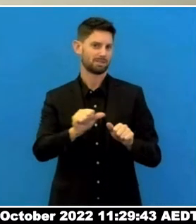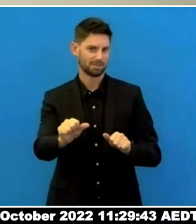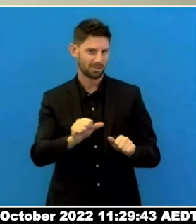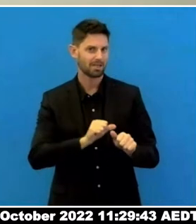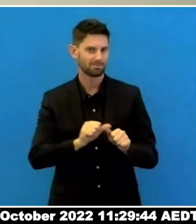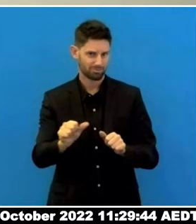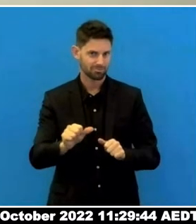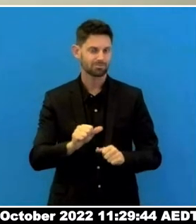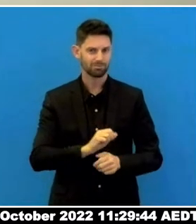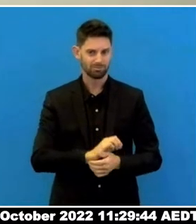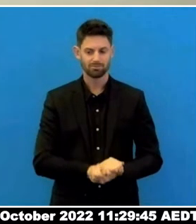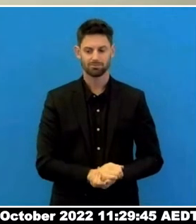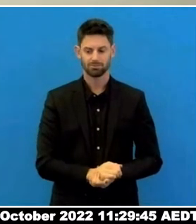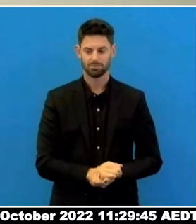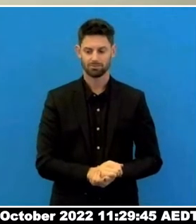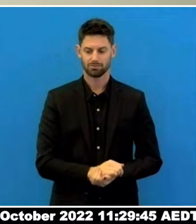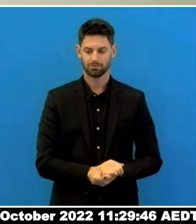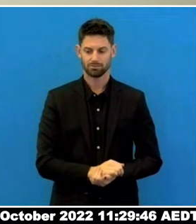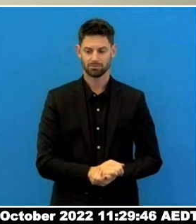I request everybody.